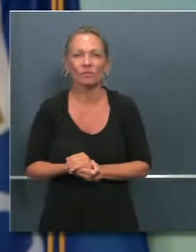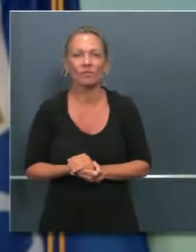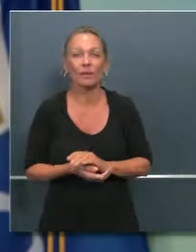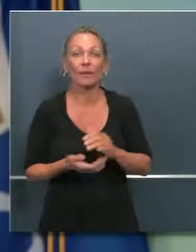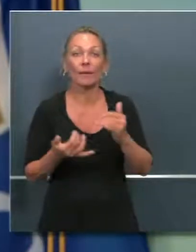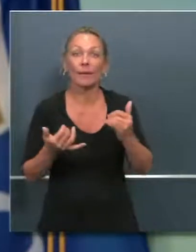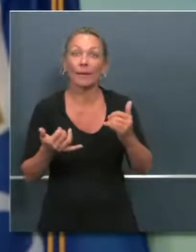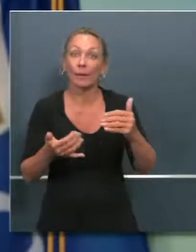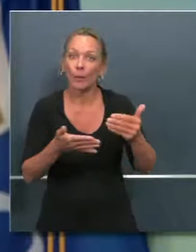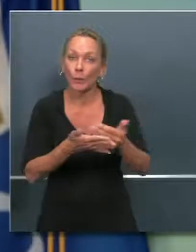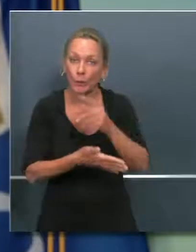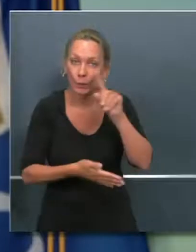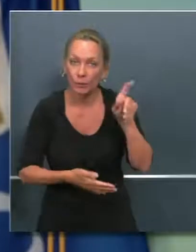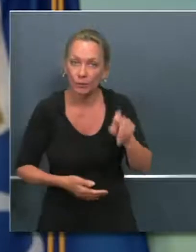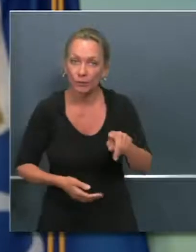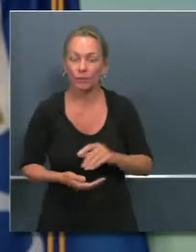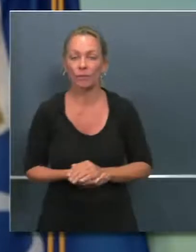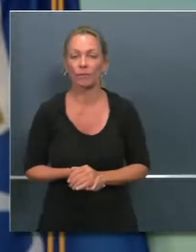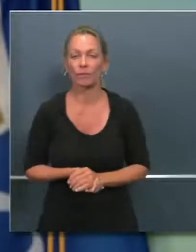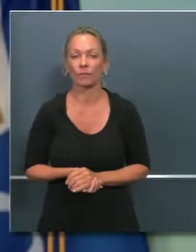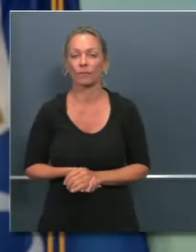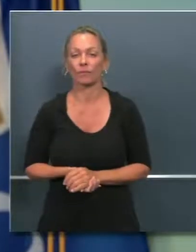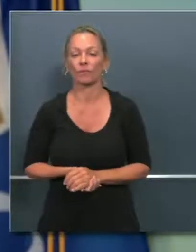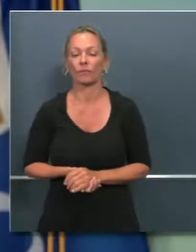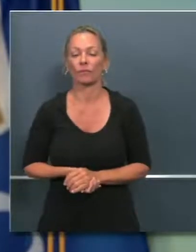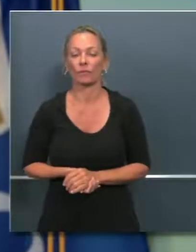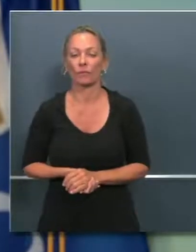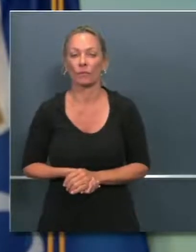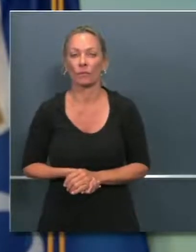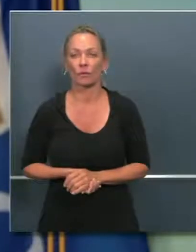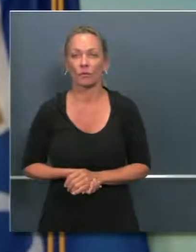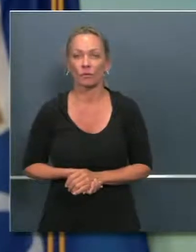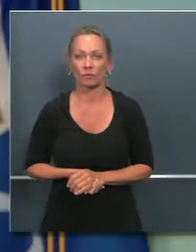are you finding that bars are areas where a lot of people are contracting the virus and then in terms